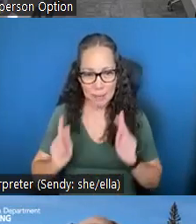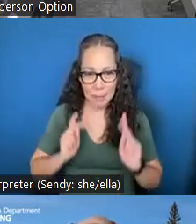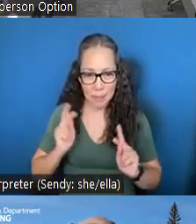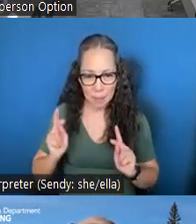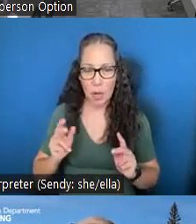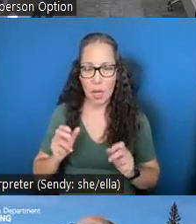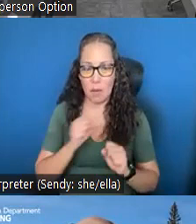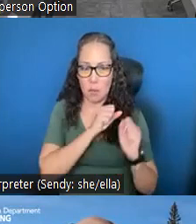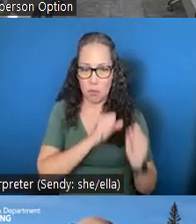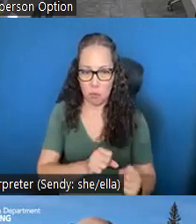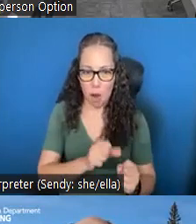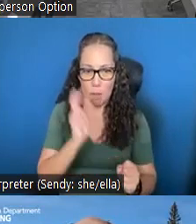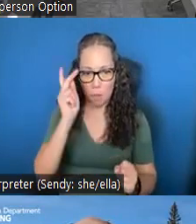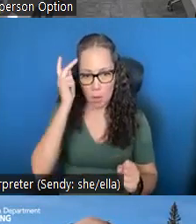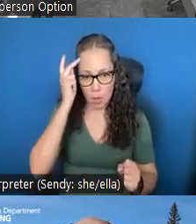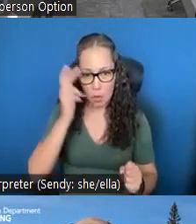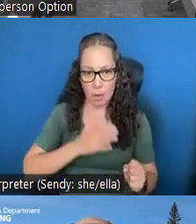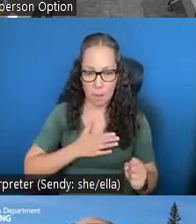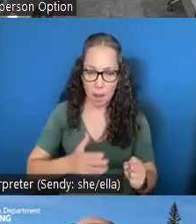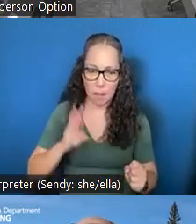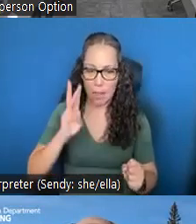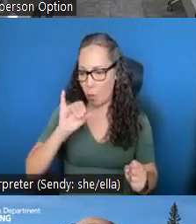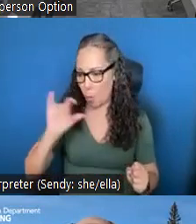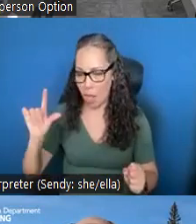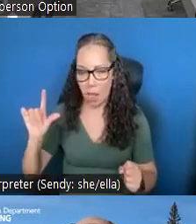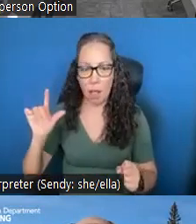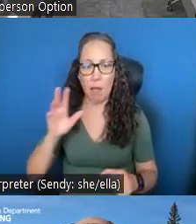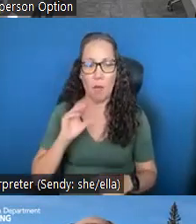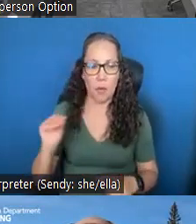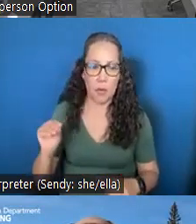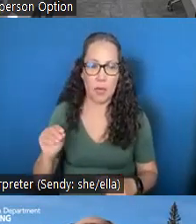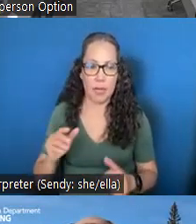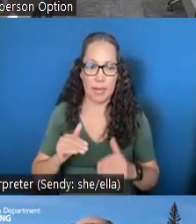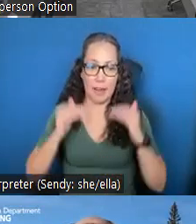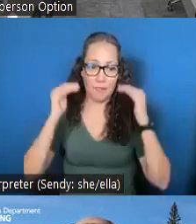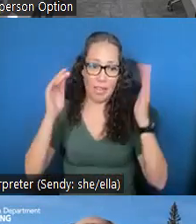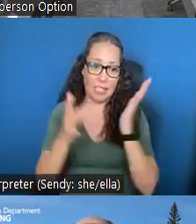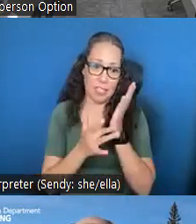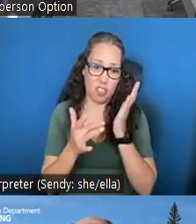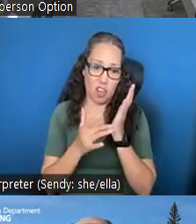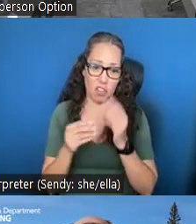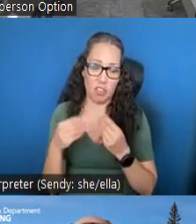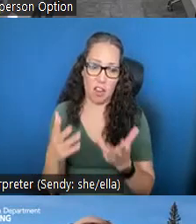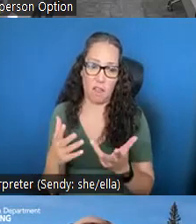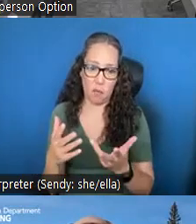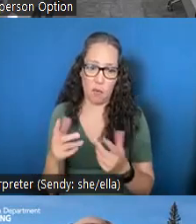and public will and Advanced Technologies offer threats and opportunities for consumers